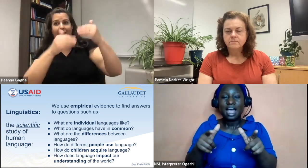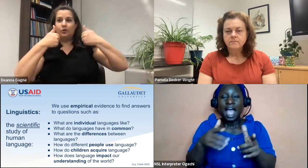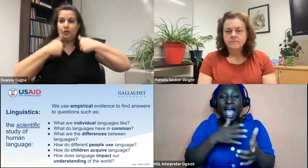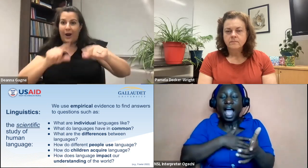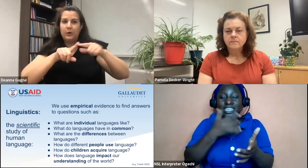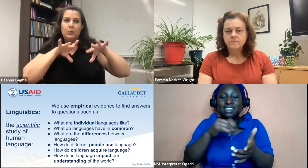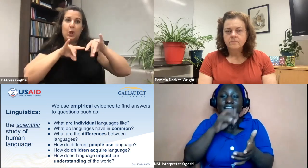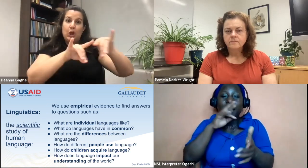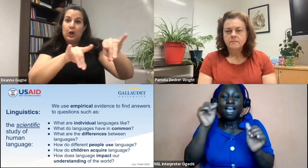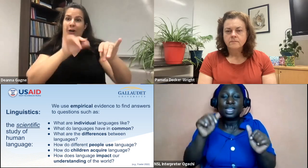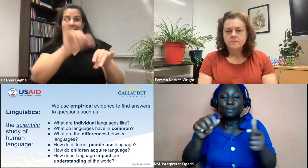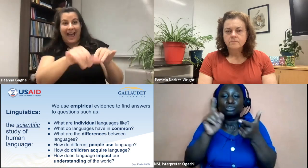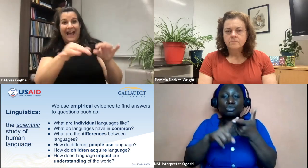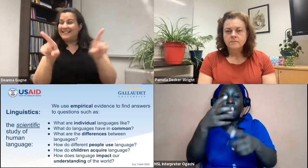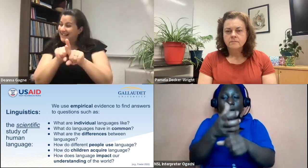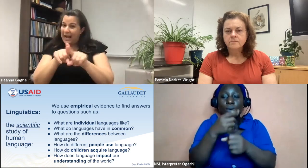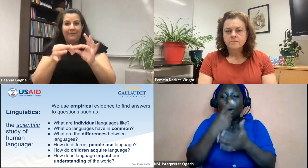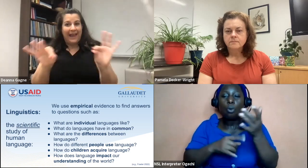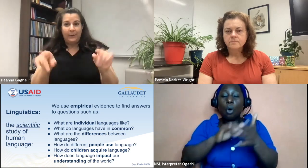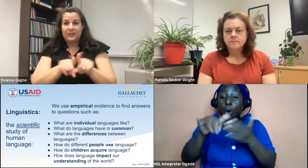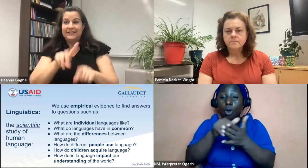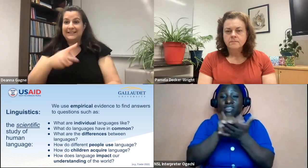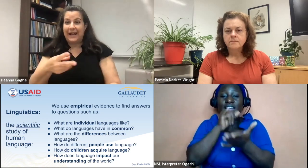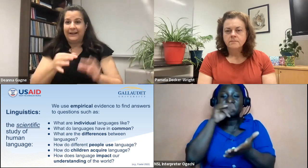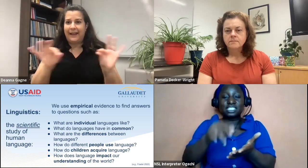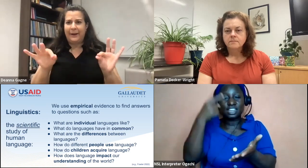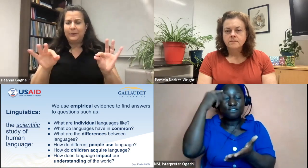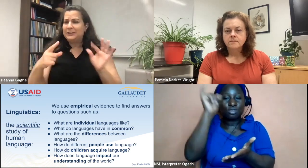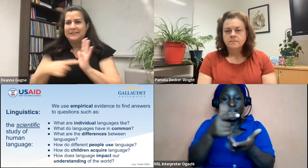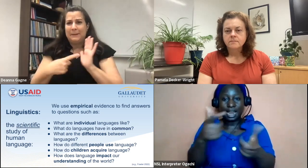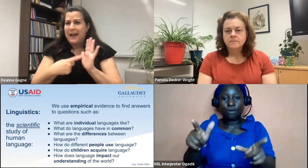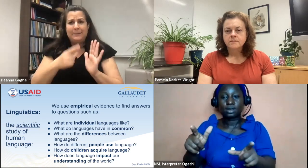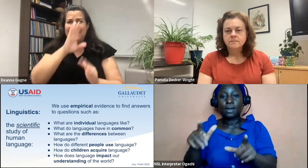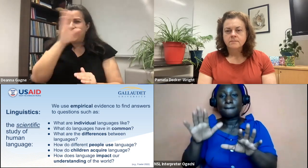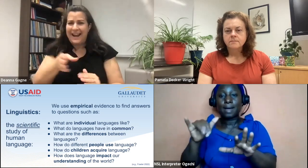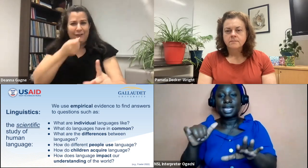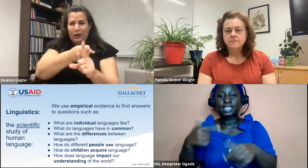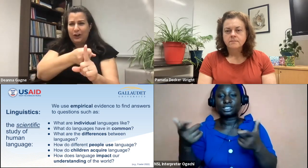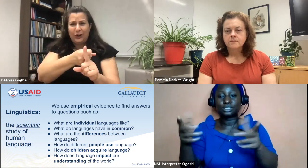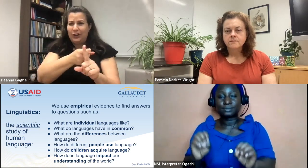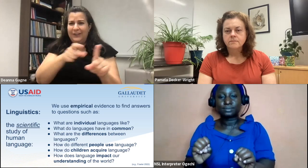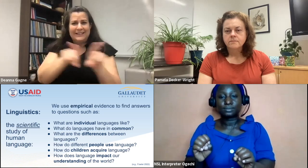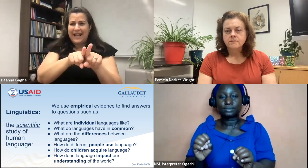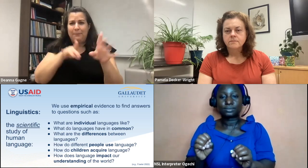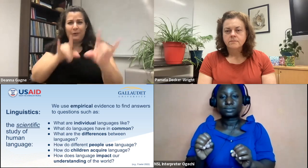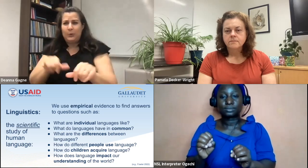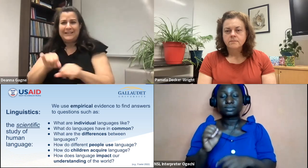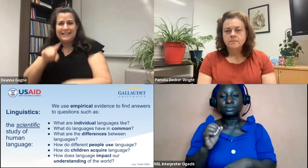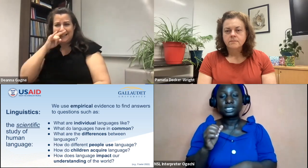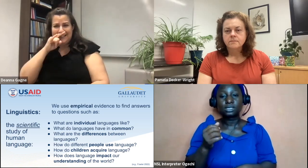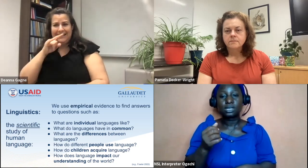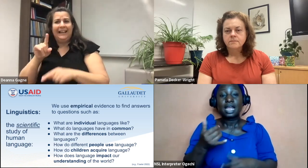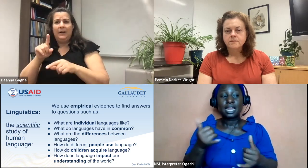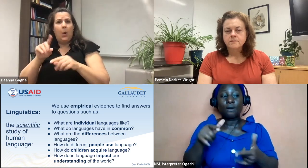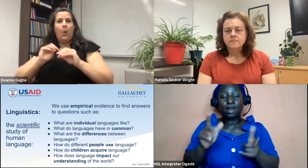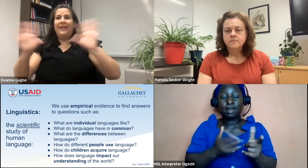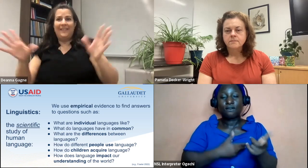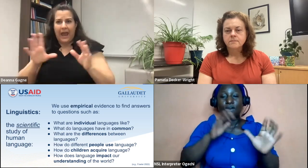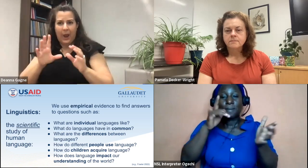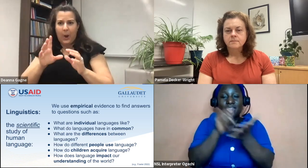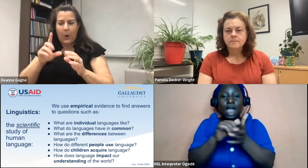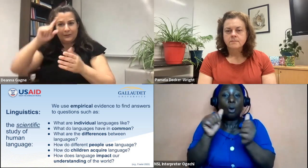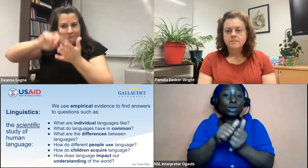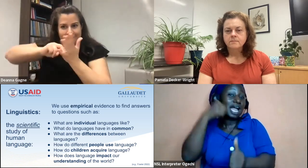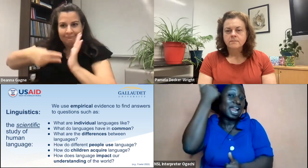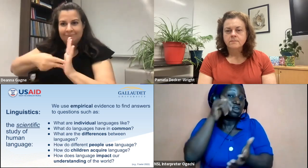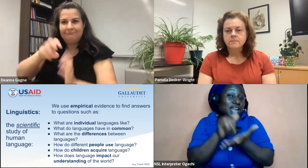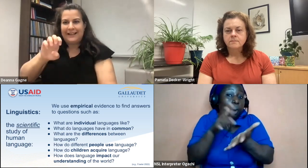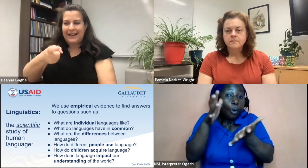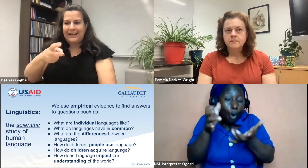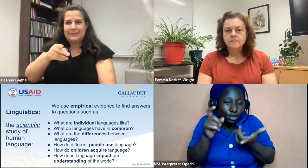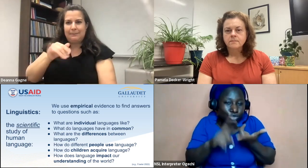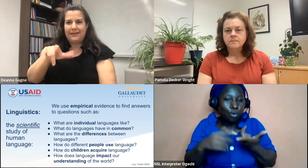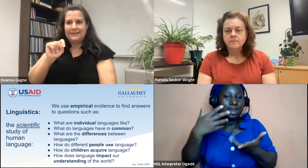Now let's compare that to an adult who's intentionally trying to learn a language, it may be the same language, but it's learned as a second language, and they may never get to the same kind of fluency as a native.